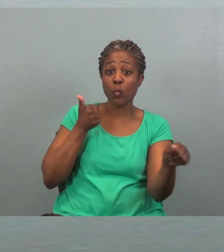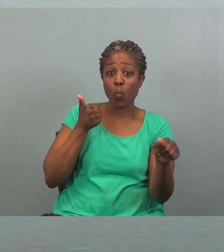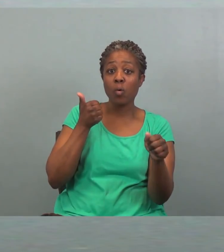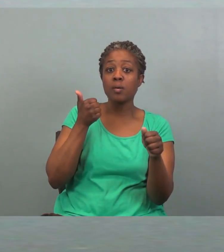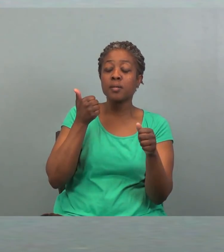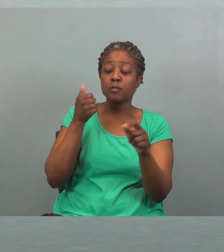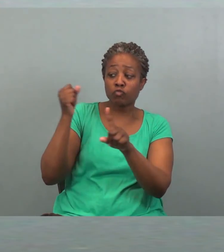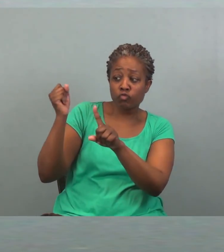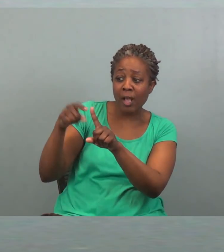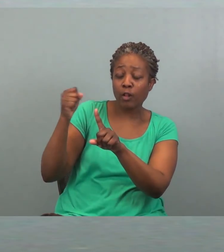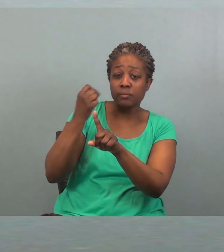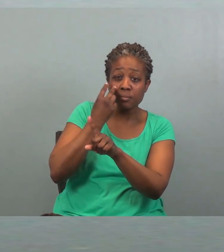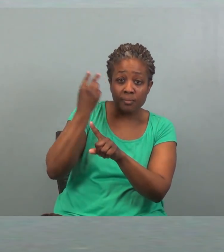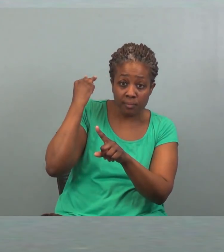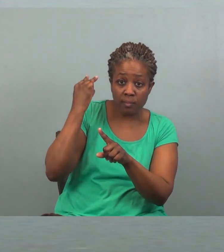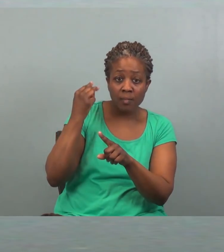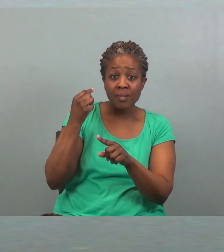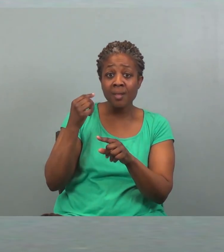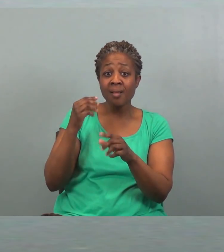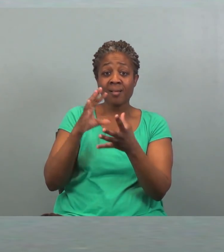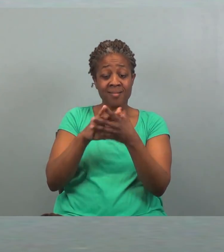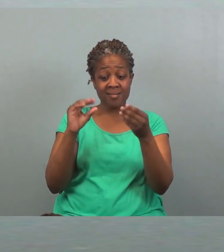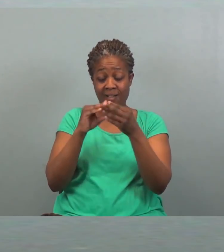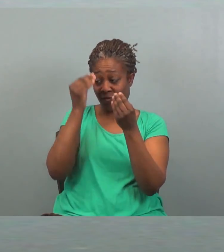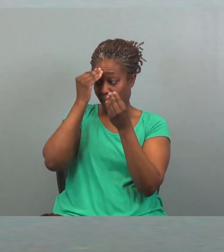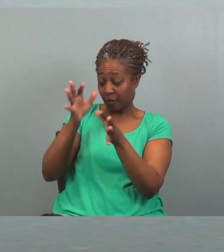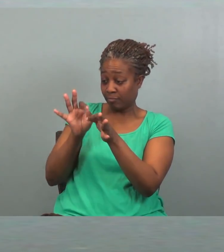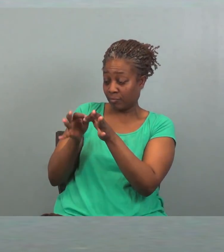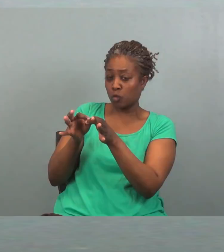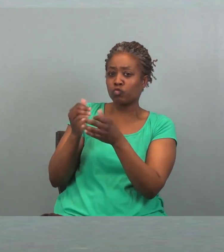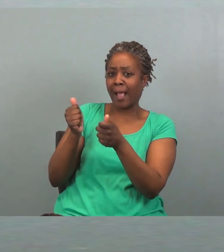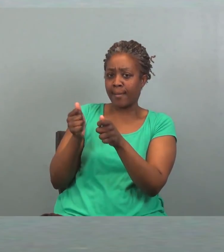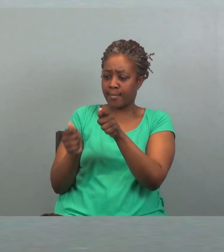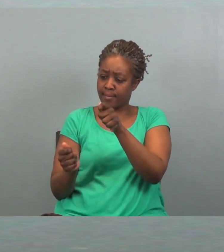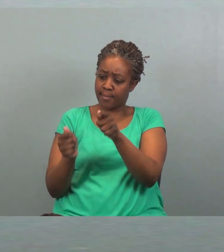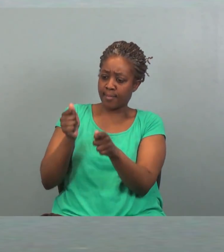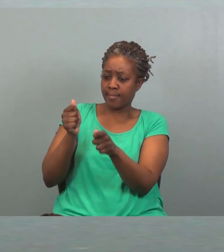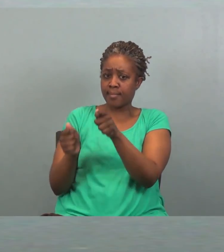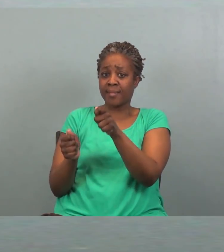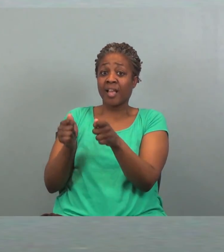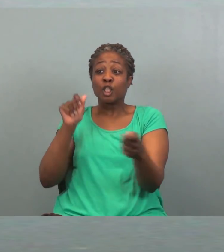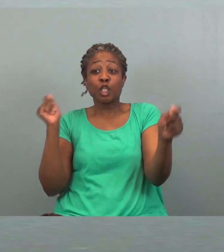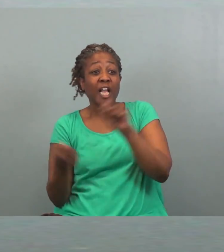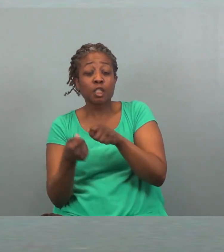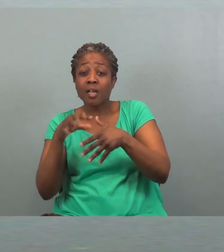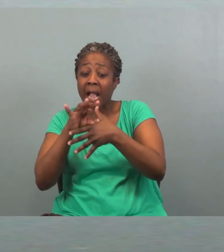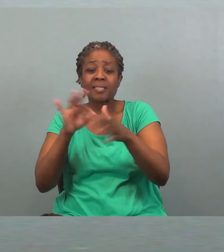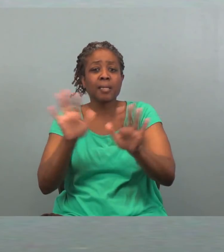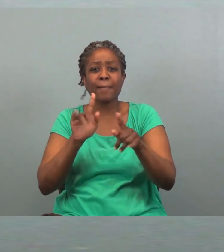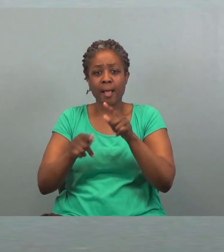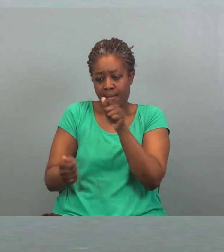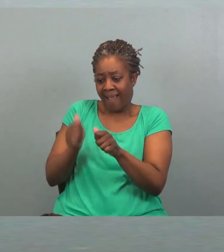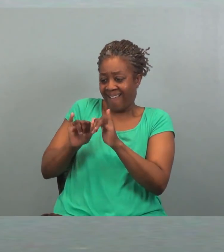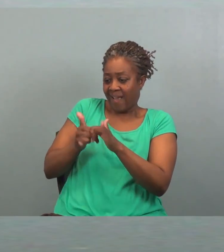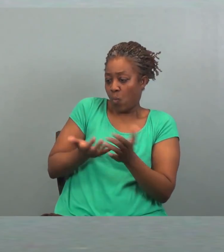Another strategy to avoid inadvertently triggering flashbacks is to modify your interpretation of the information to the Deaf person. I don't mean drastically altering the content, but rather adjusting the